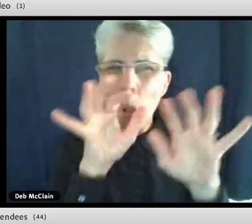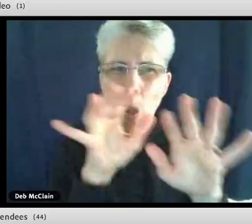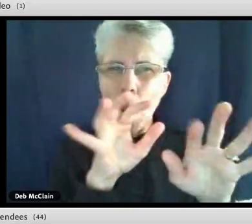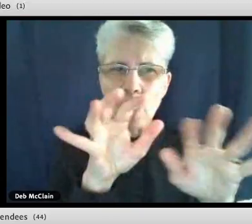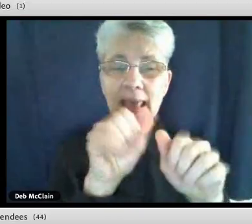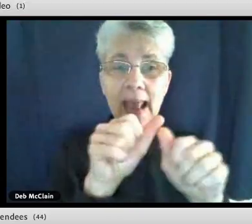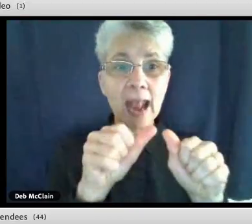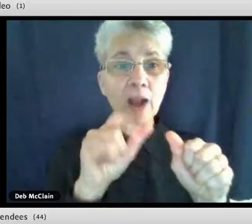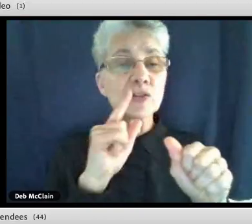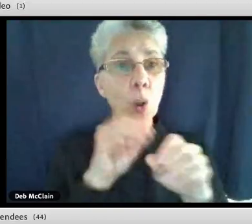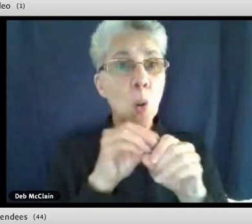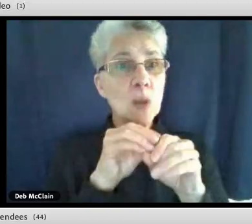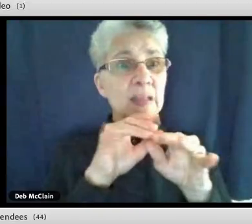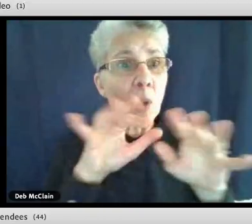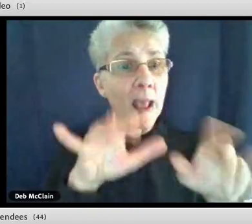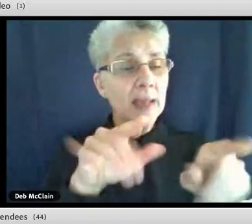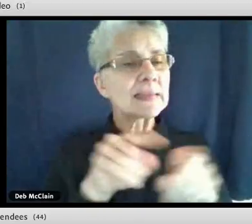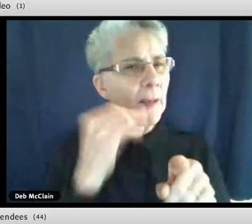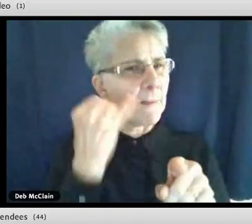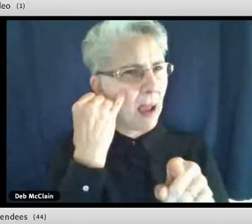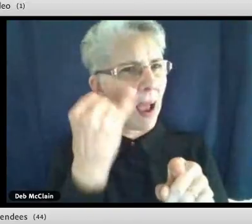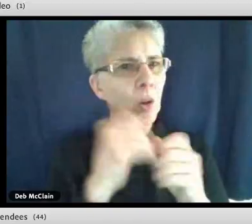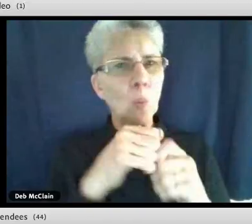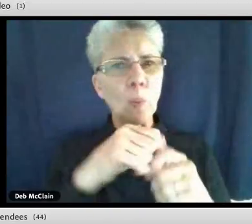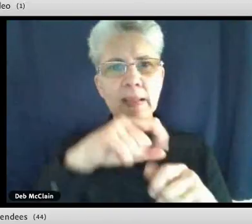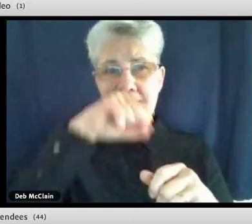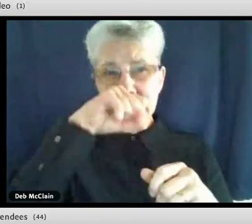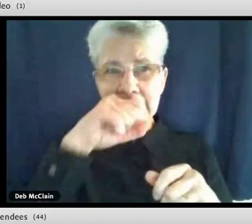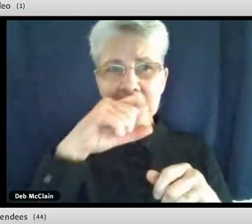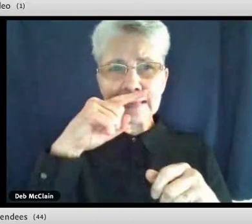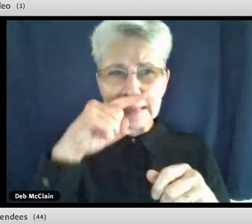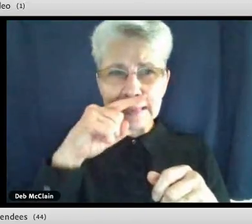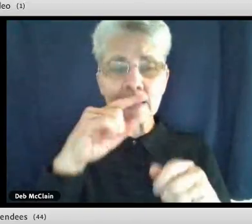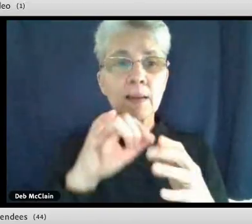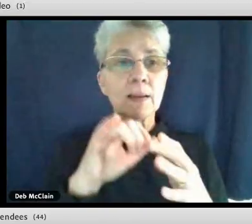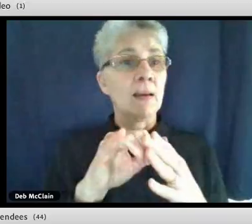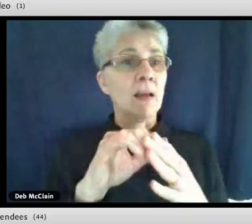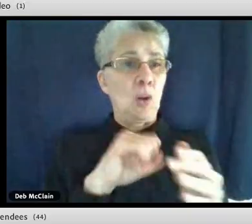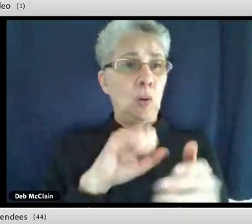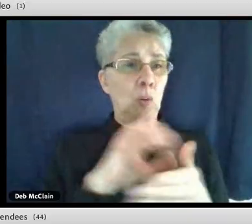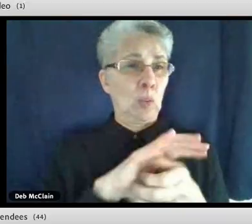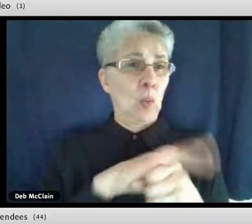so it's emitted, same kind of concept. When somebody sneezes, somebody with coronavirus sneezes,